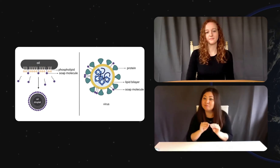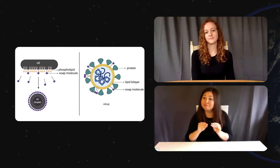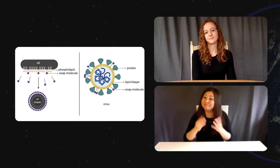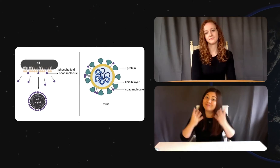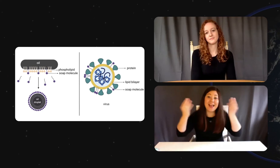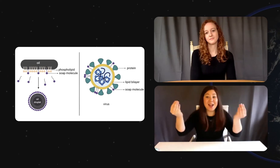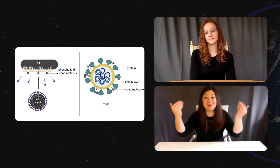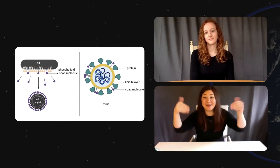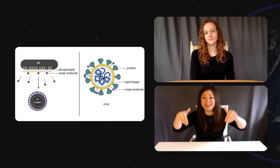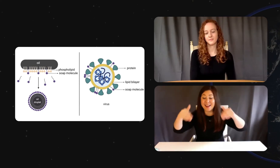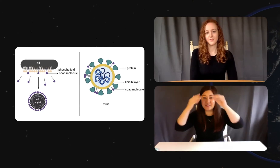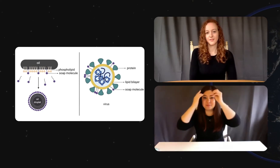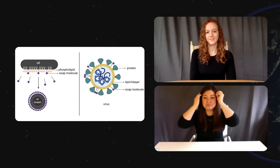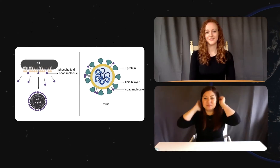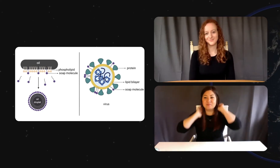then we can return outdoors.